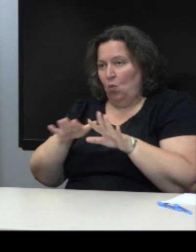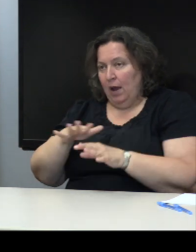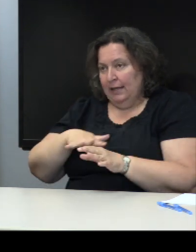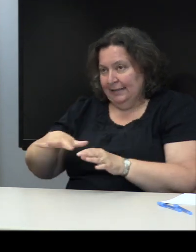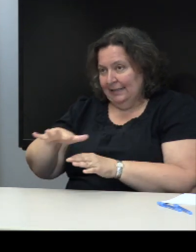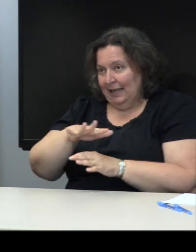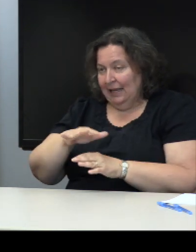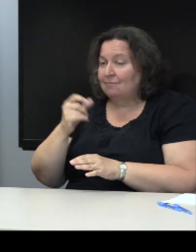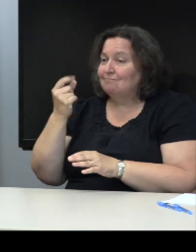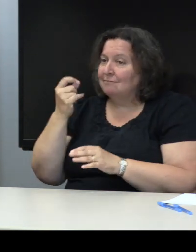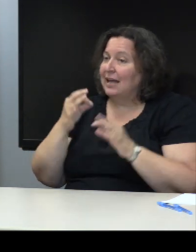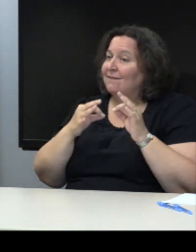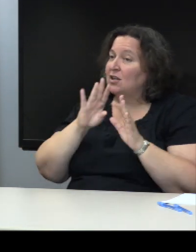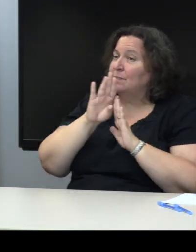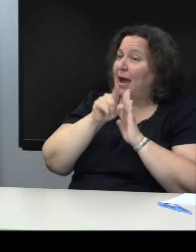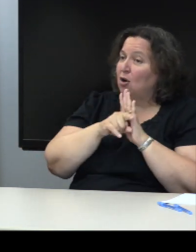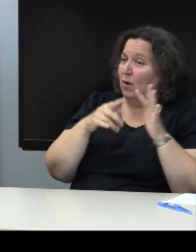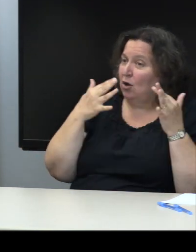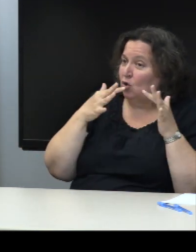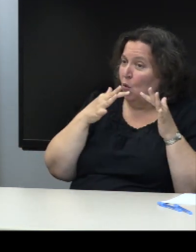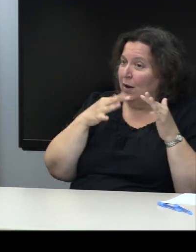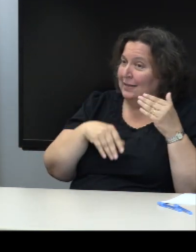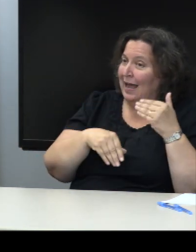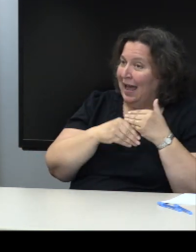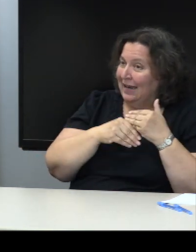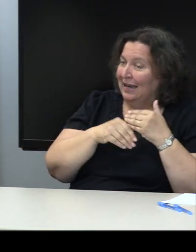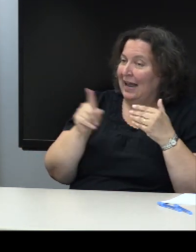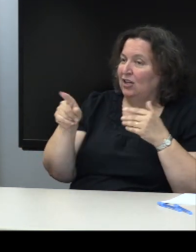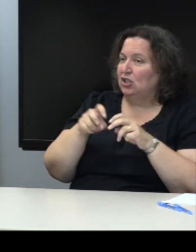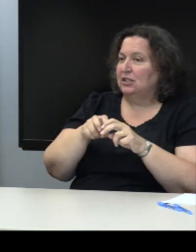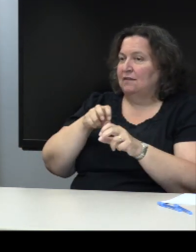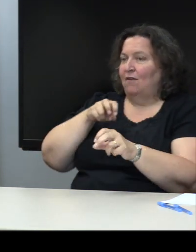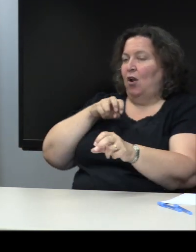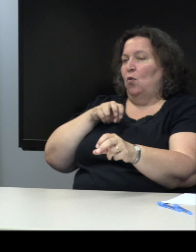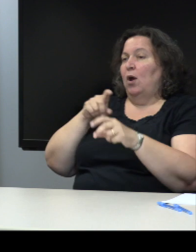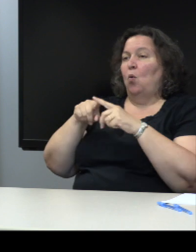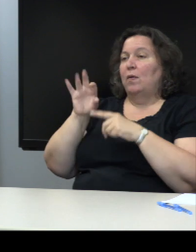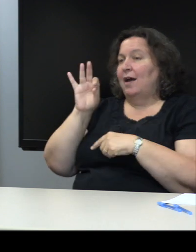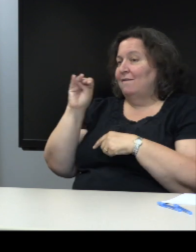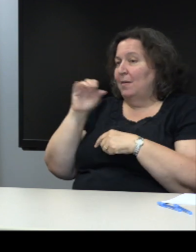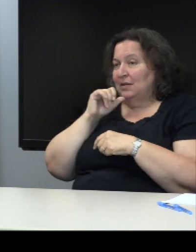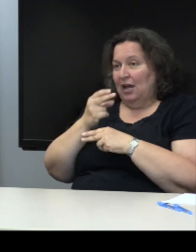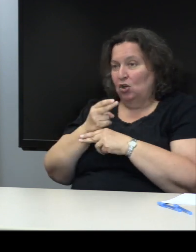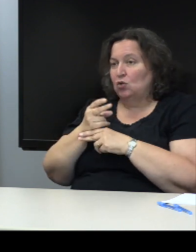When background noise is added and she’s farther away or the FM is not used, Norah may miss up to 20%